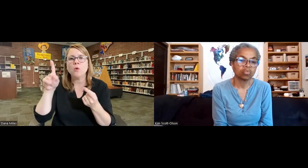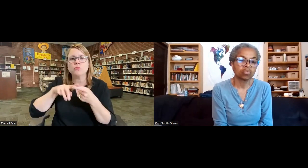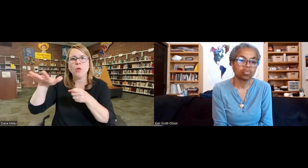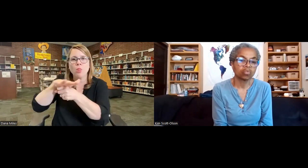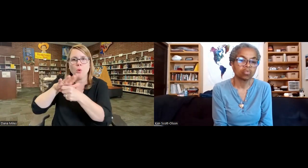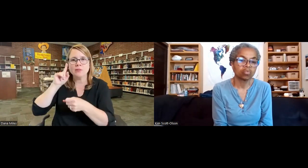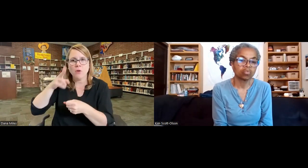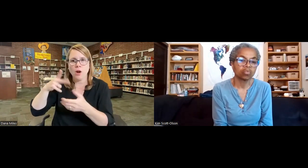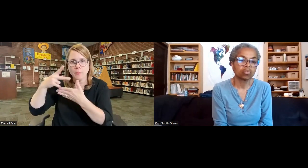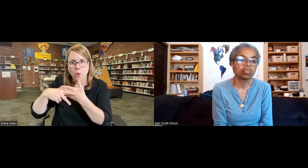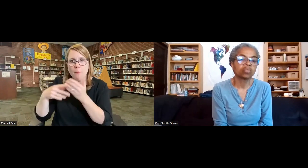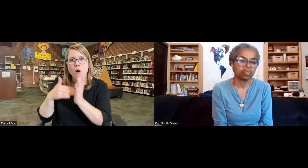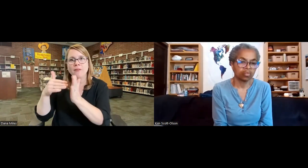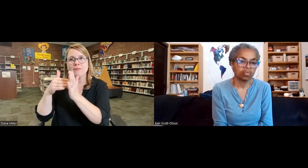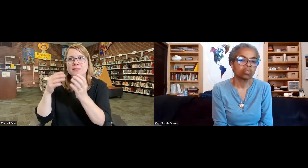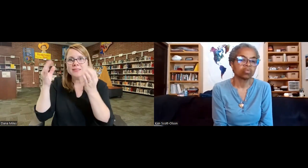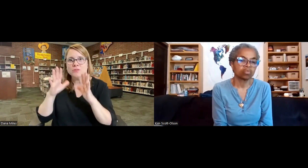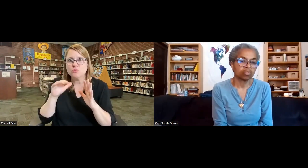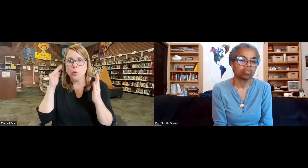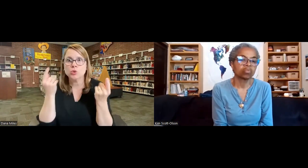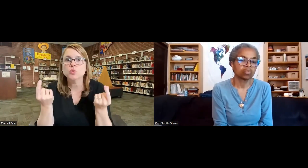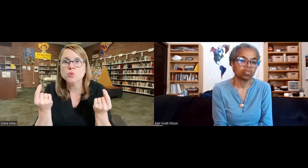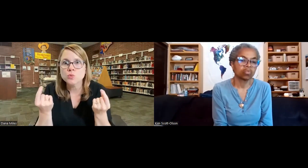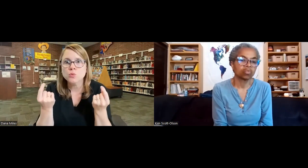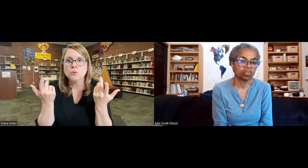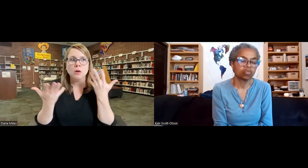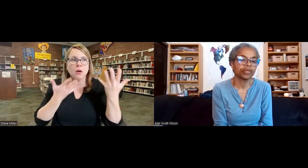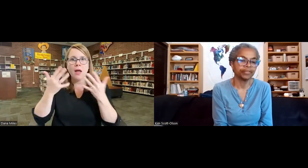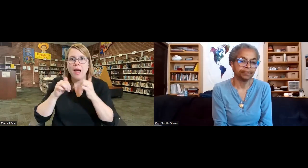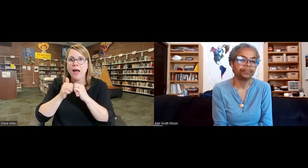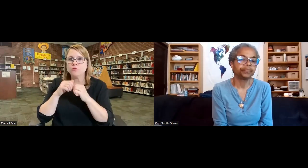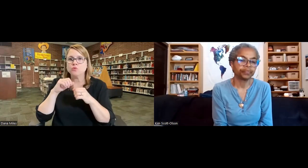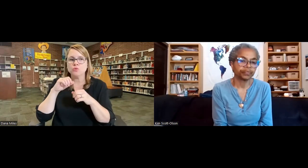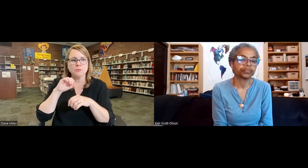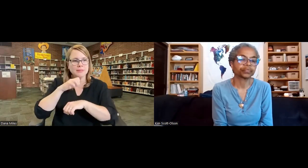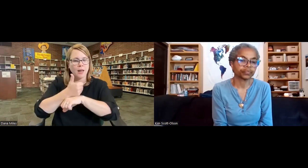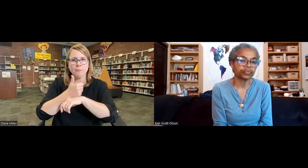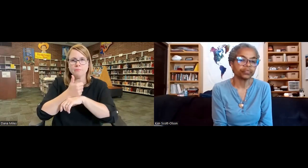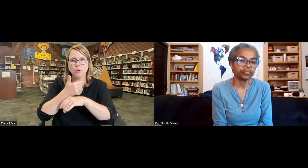from the closest Deaf school. So they may go to their local Deaf and Hard of Hearing program, and often teachers have no idea what to do.